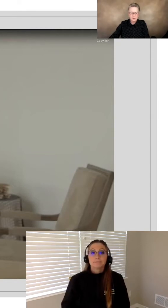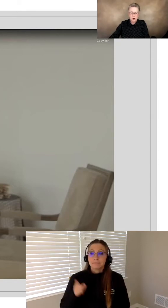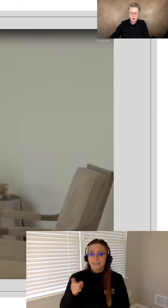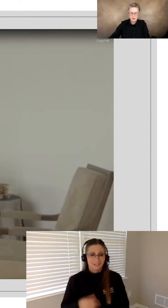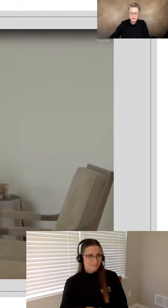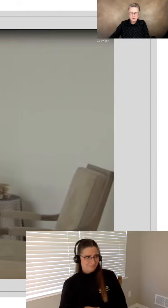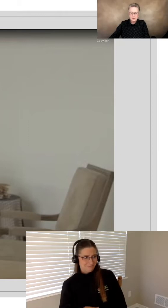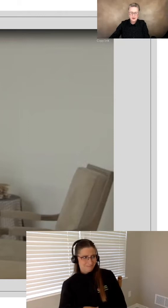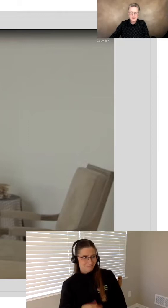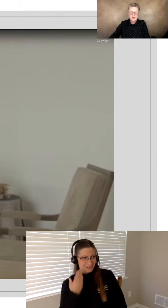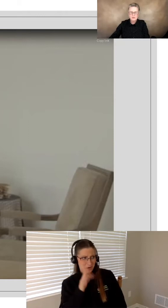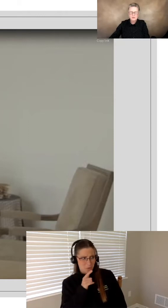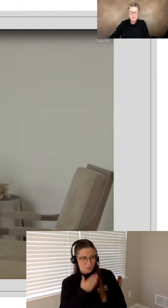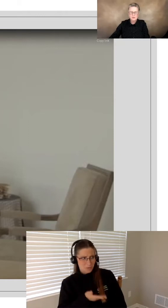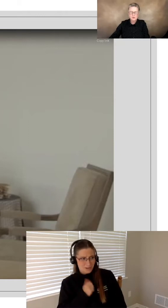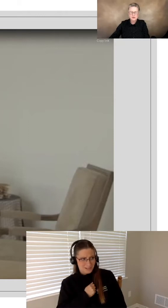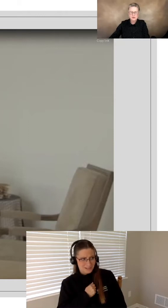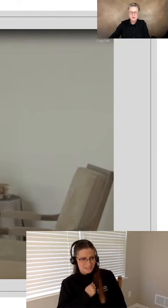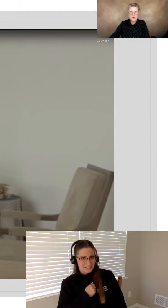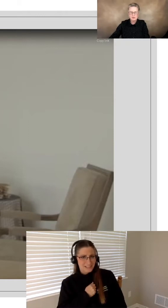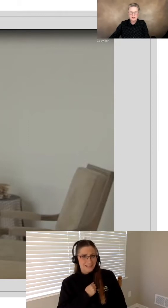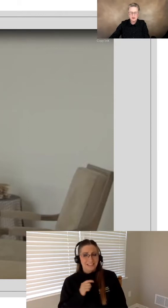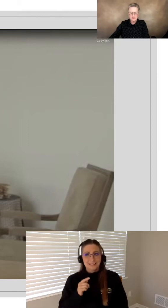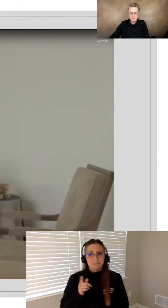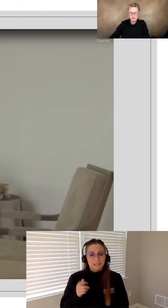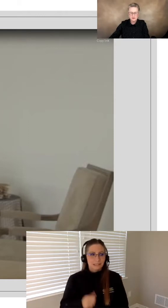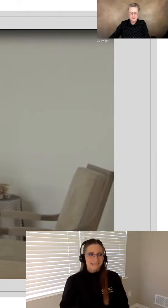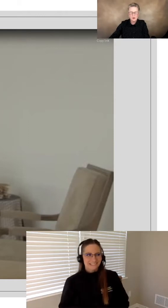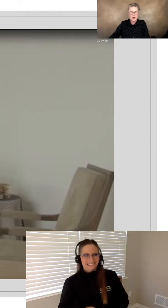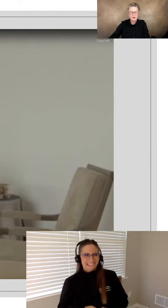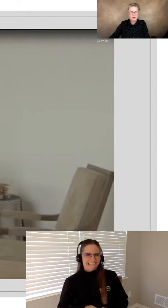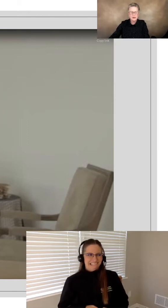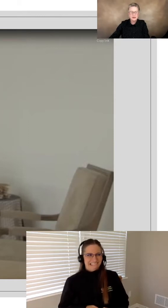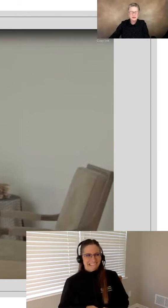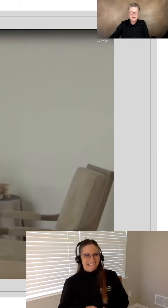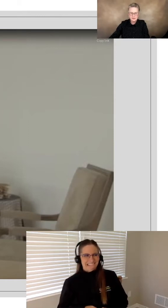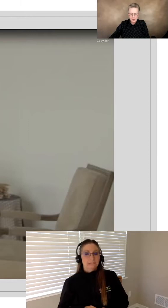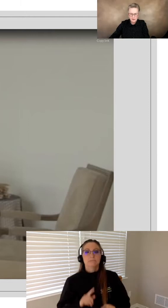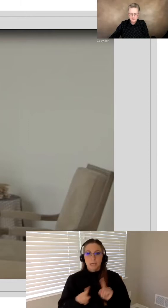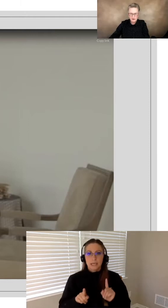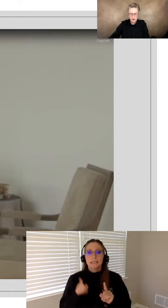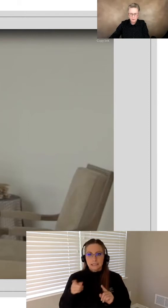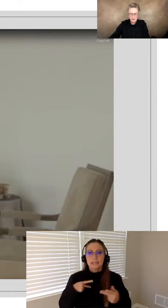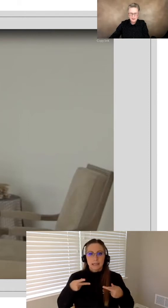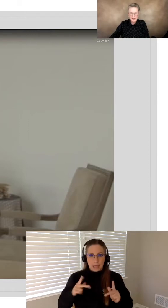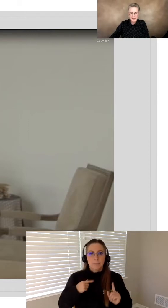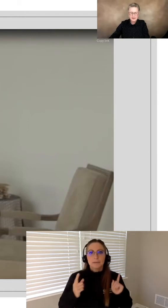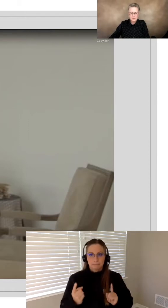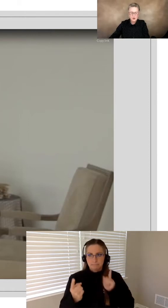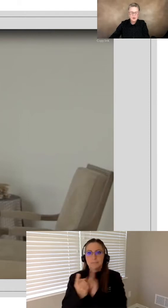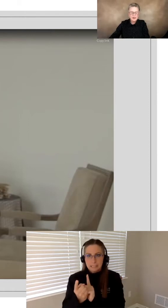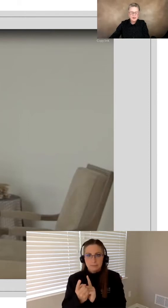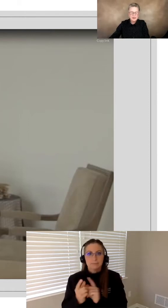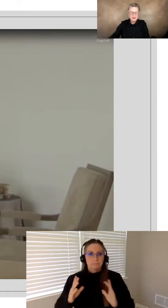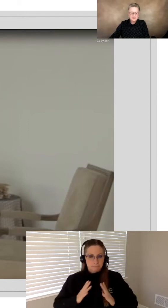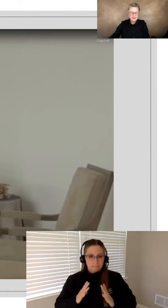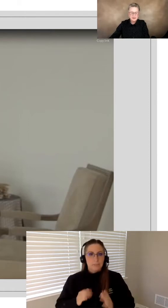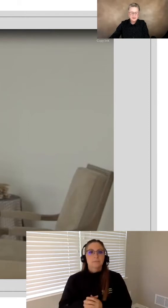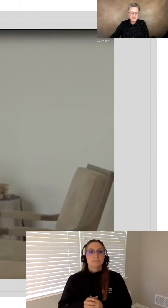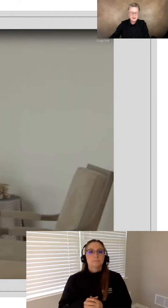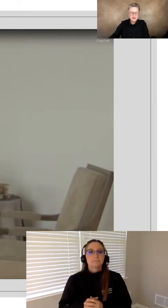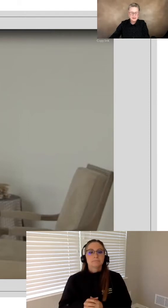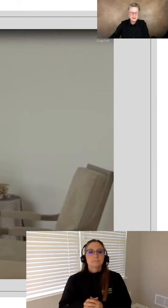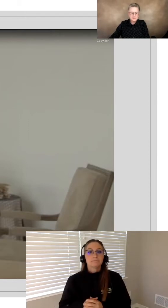all and was a little bit reluctant, however he did allow me to come and so this is his